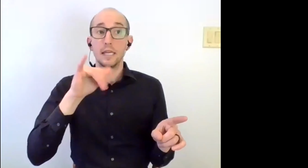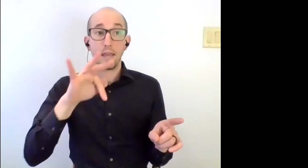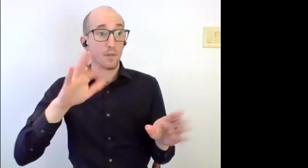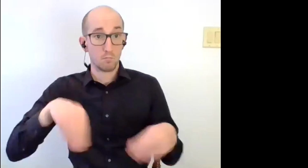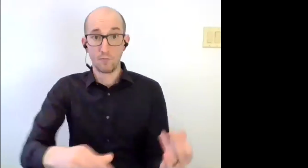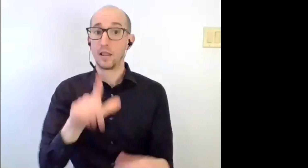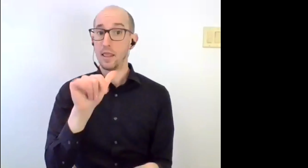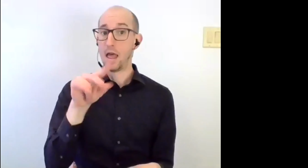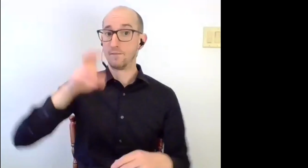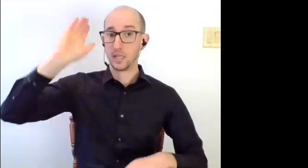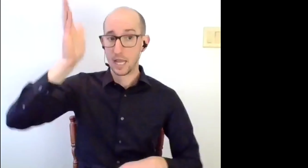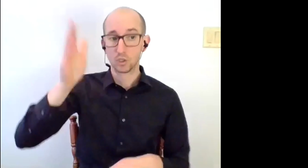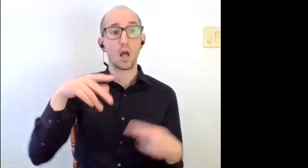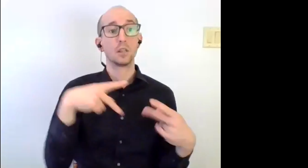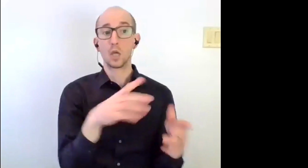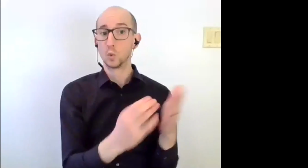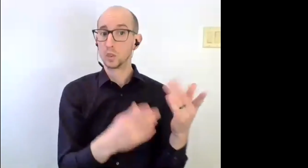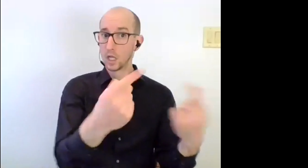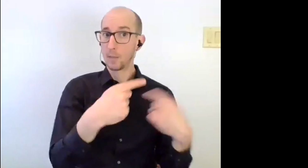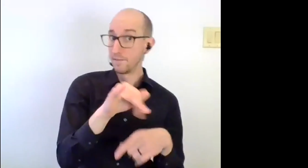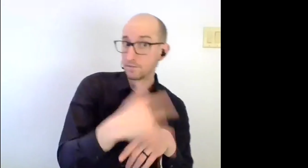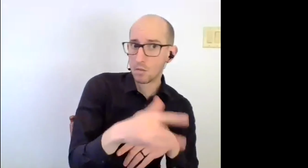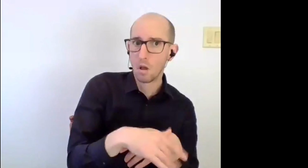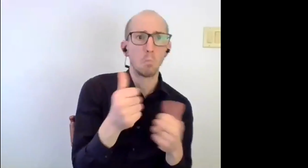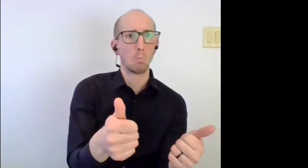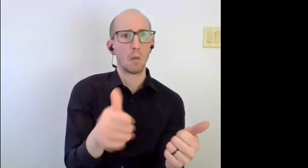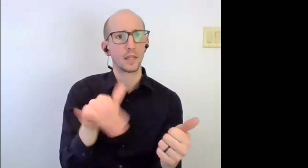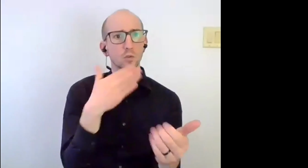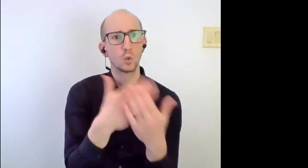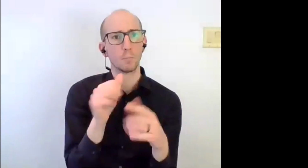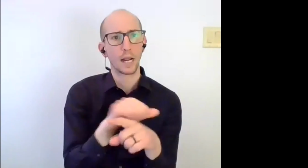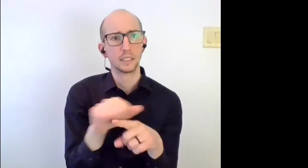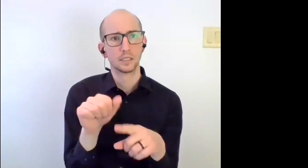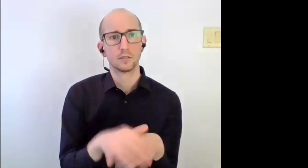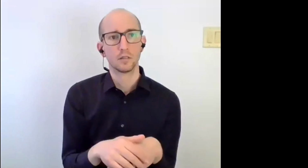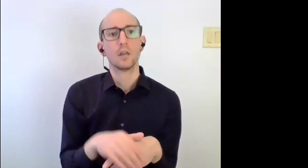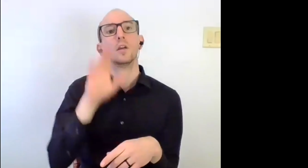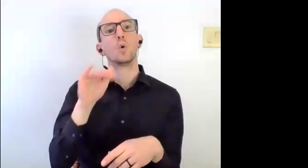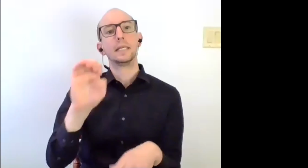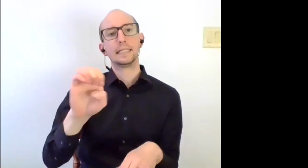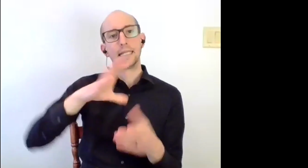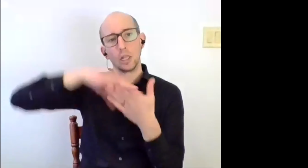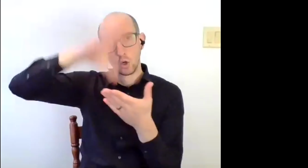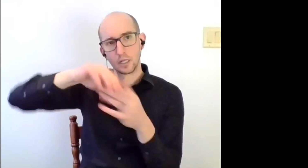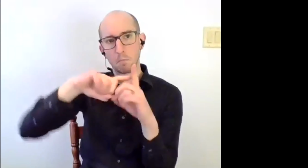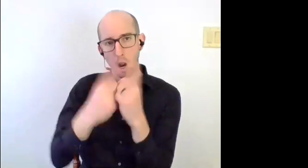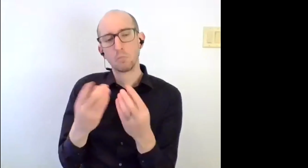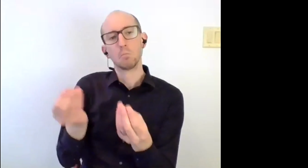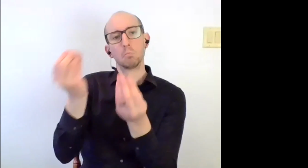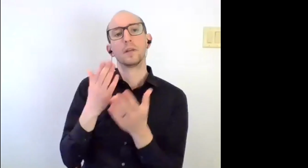lecture and available to attend do so would be a fine practice. I